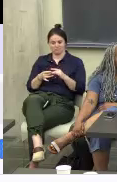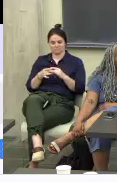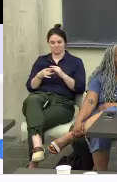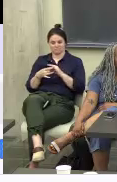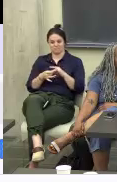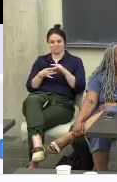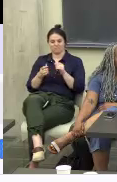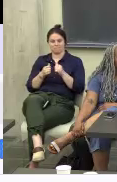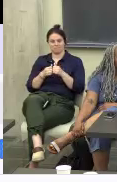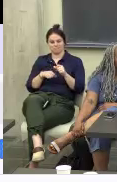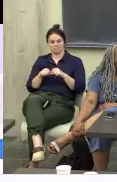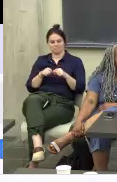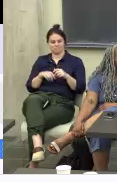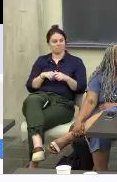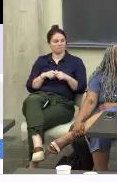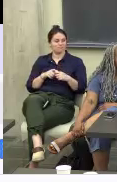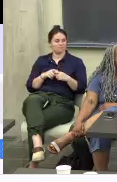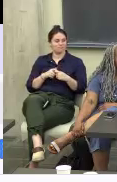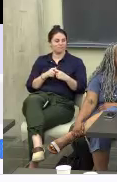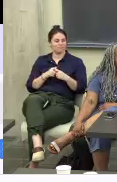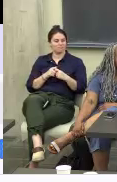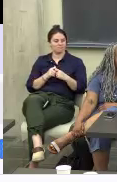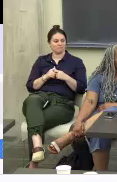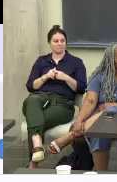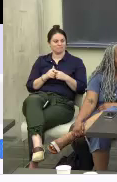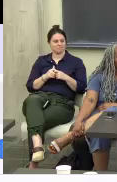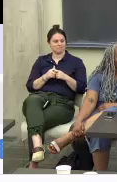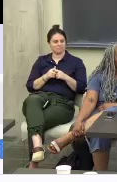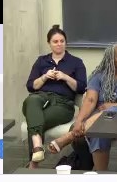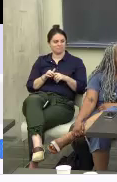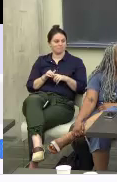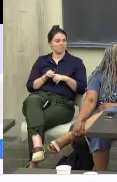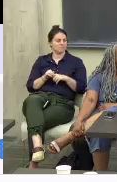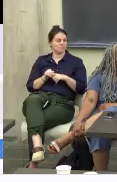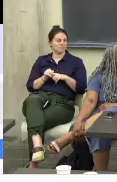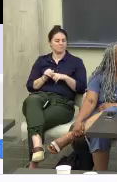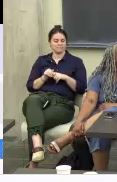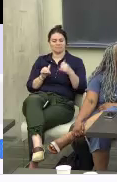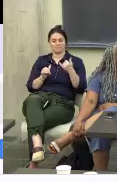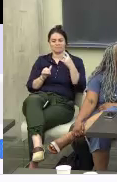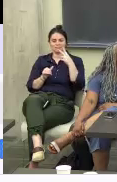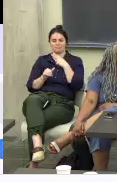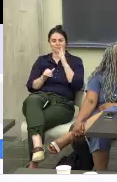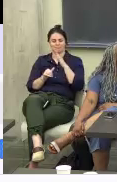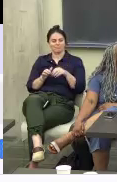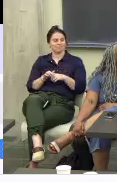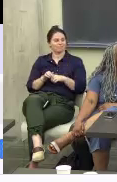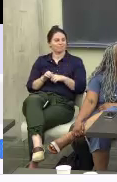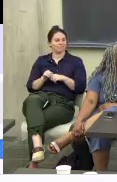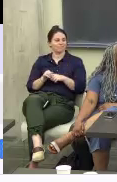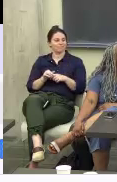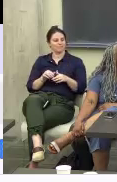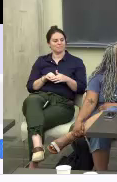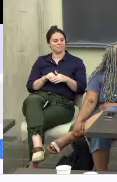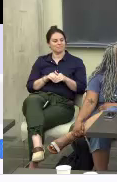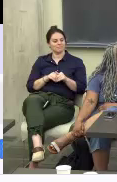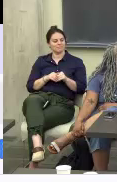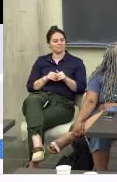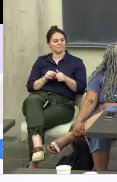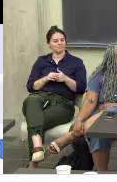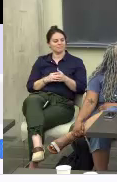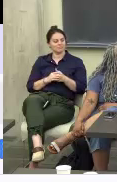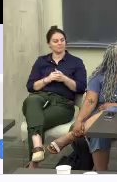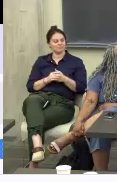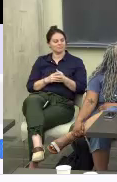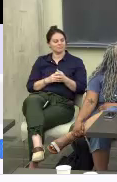other that is so special. So that was No, this is a great point. And I think,